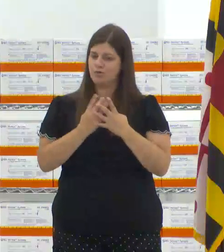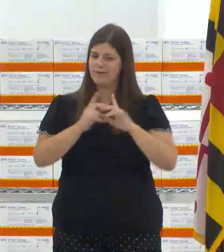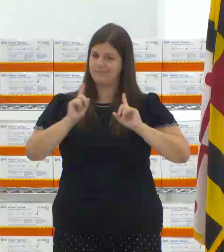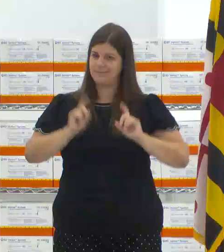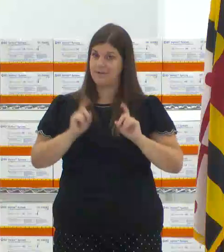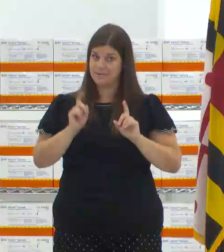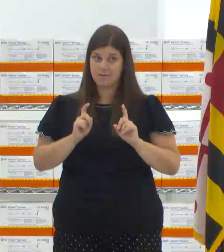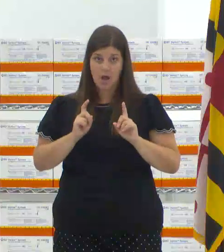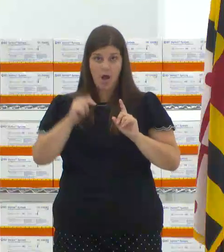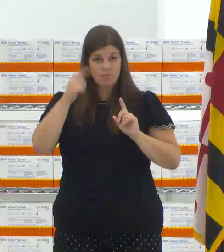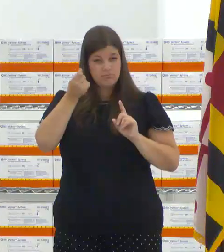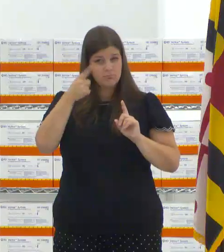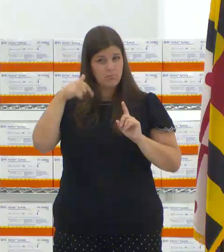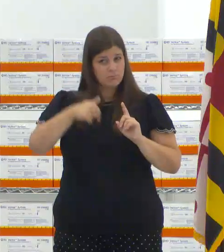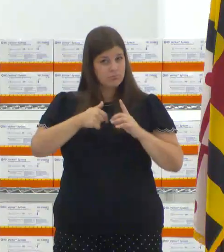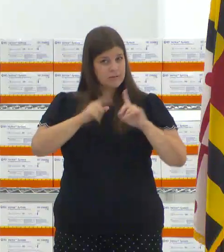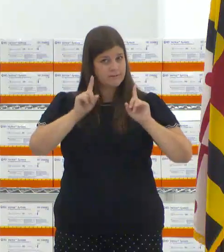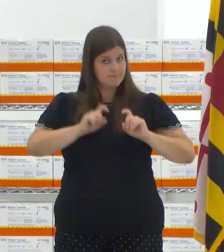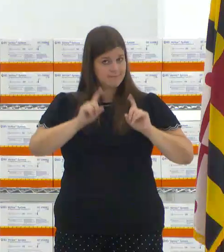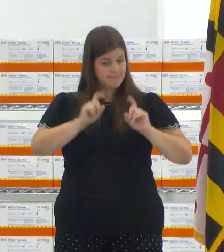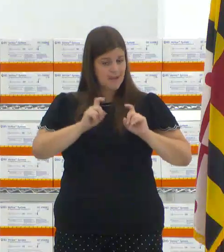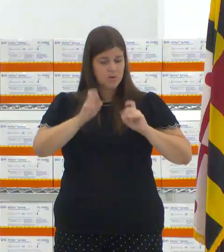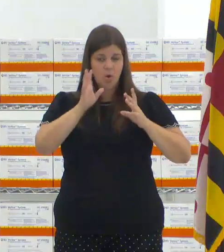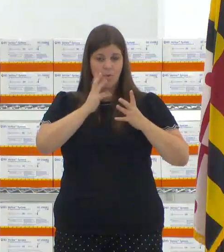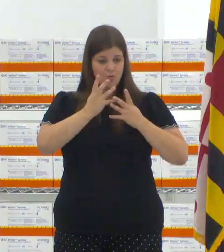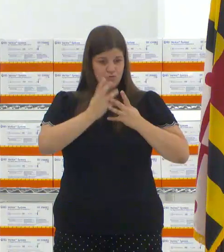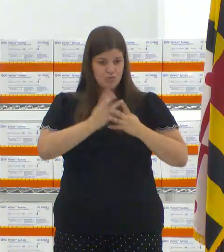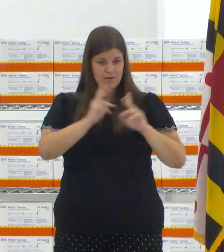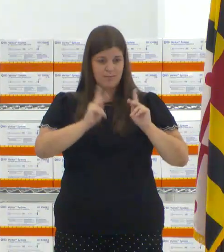comprehensive way than America has been able to do to this point.